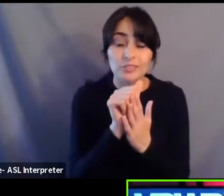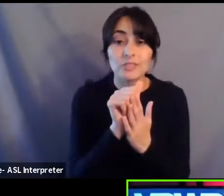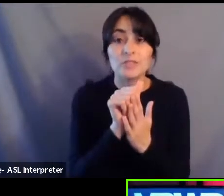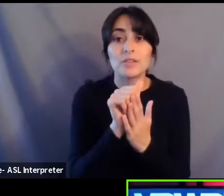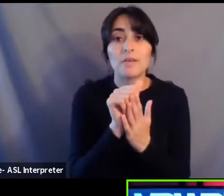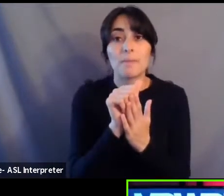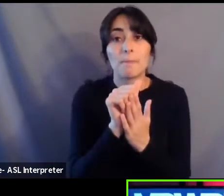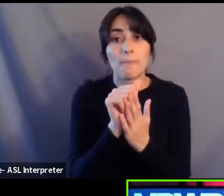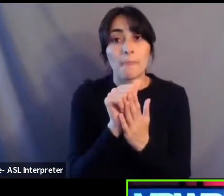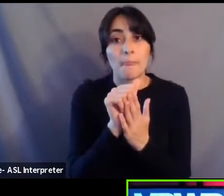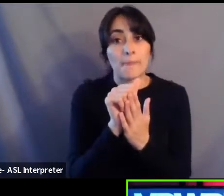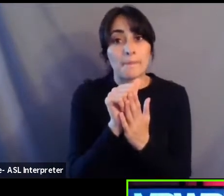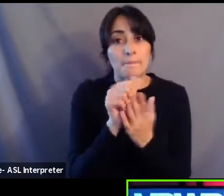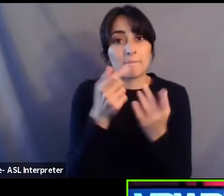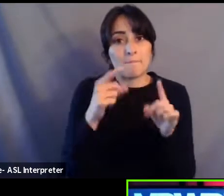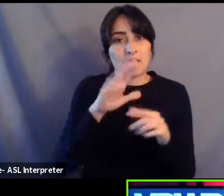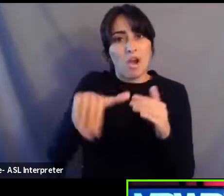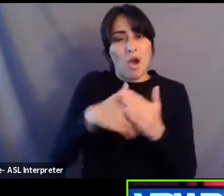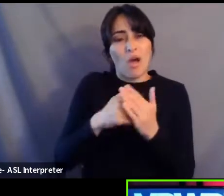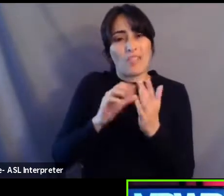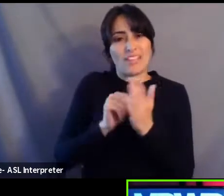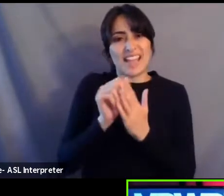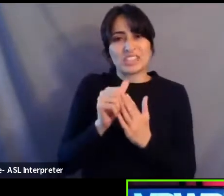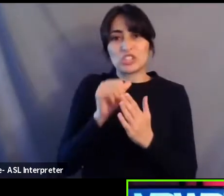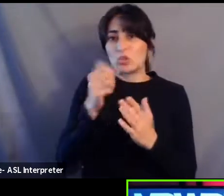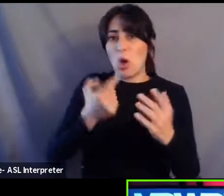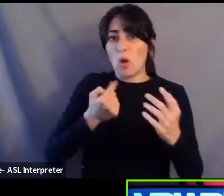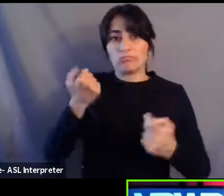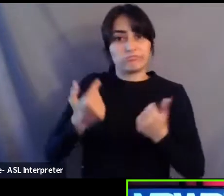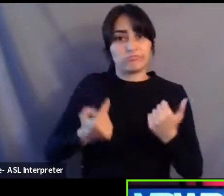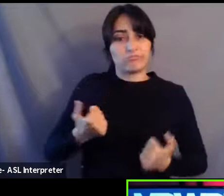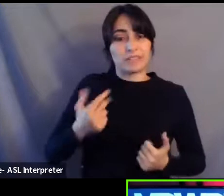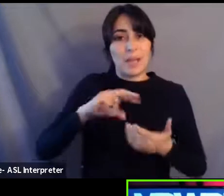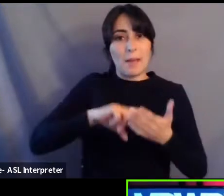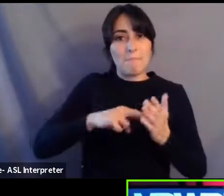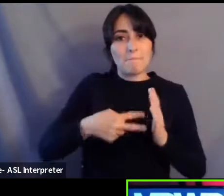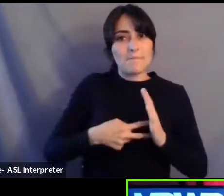you don't remove all the cancer you will never get healthy if it is still there.